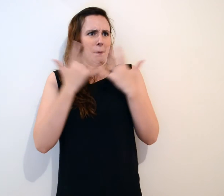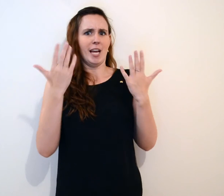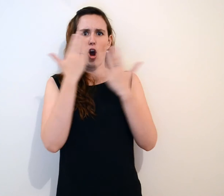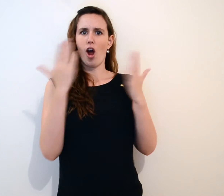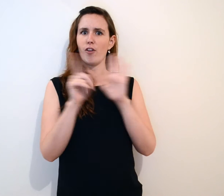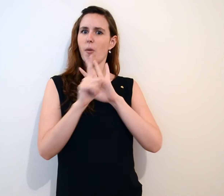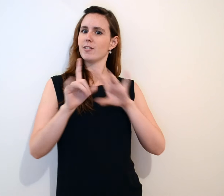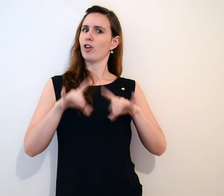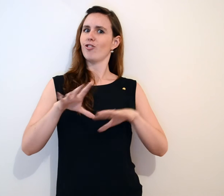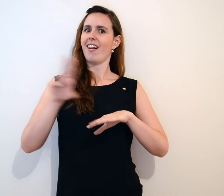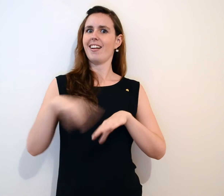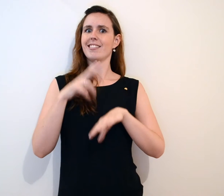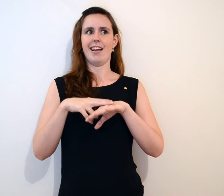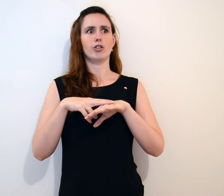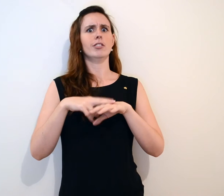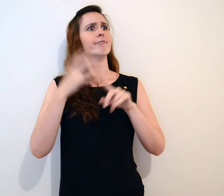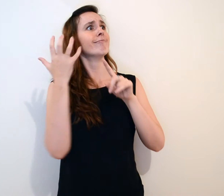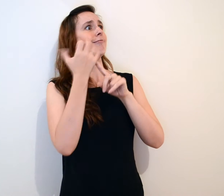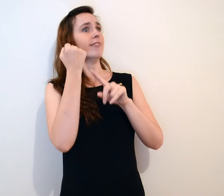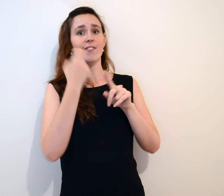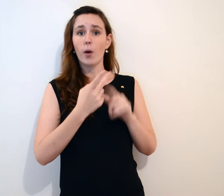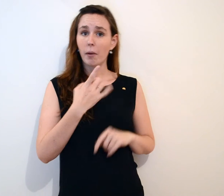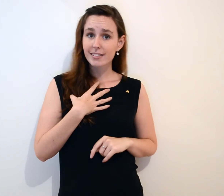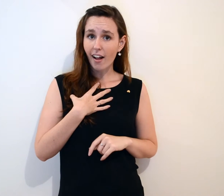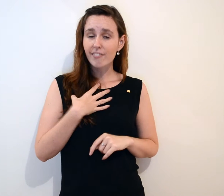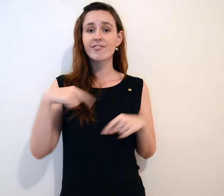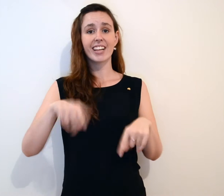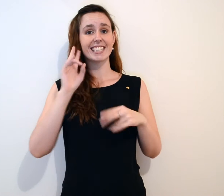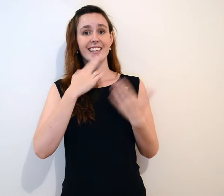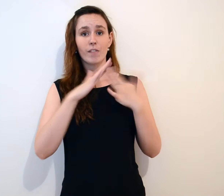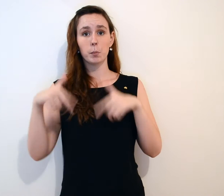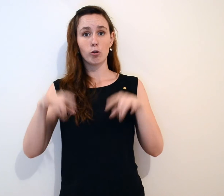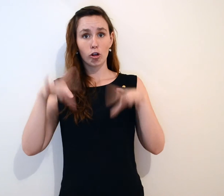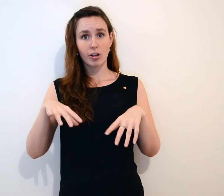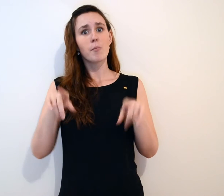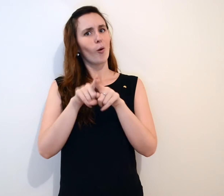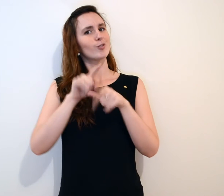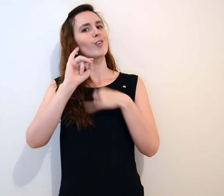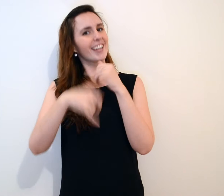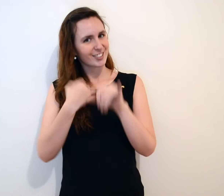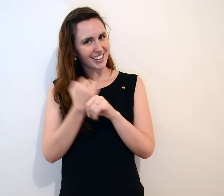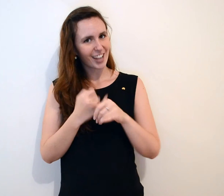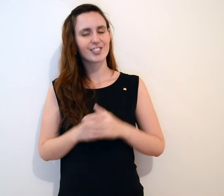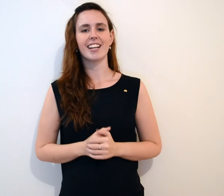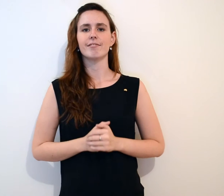It was a huge honour not only for myself, but for the deaf Australian community here but also the international community.